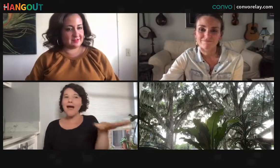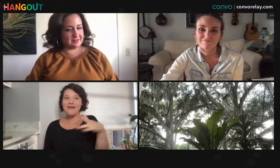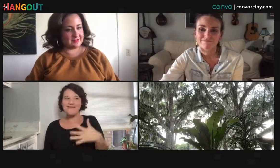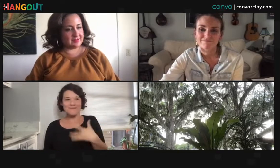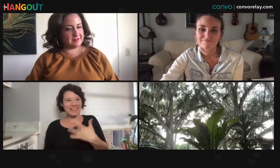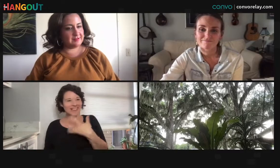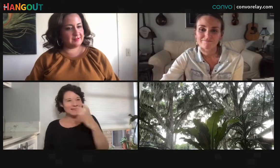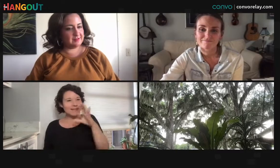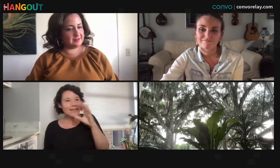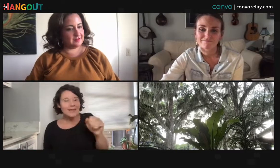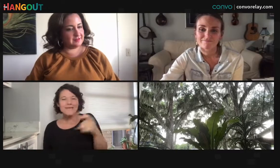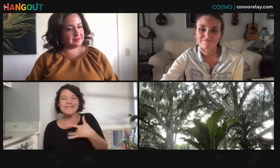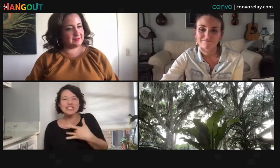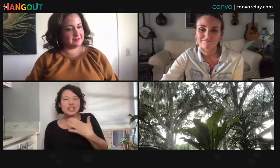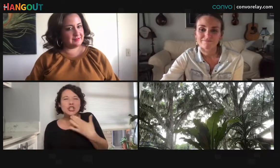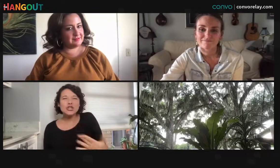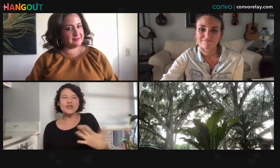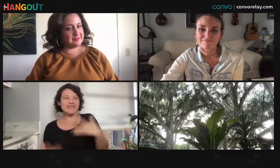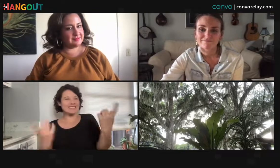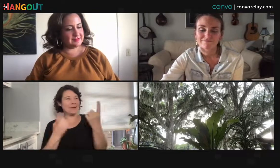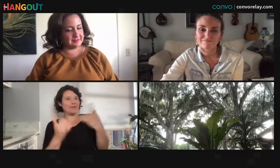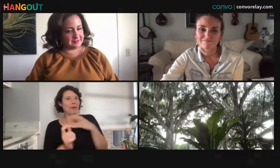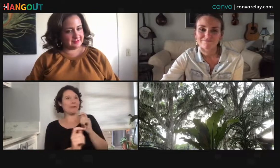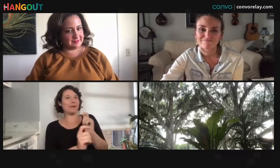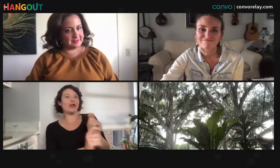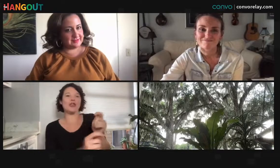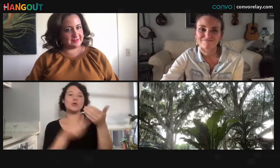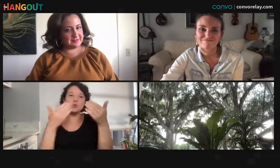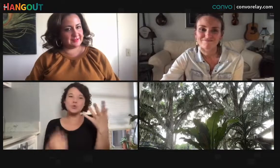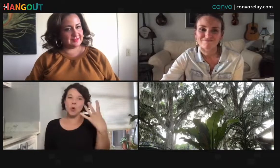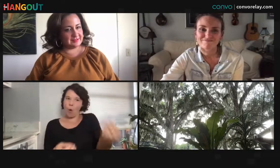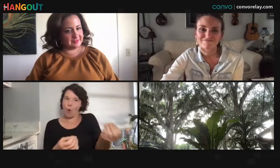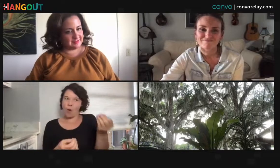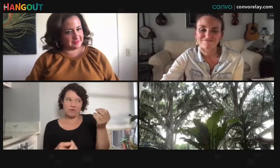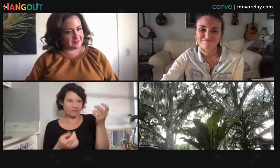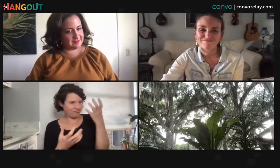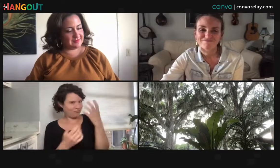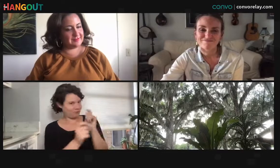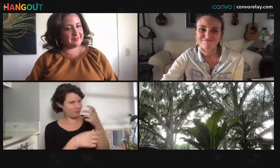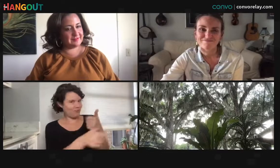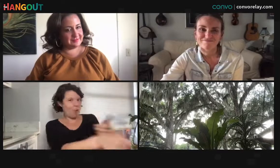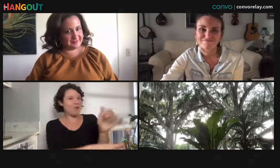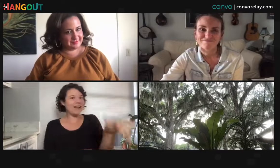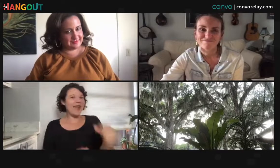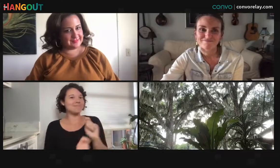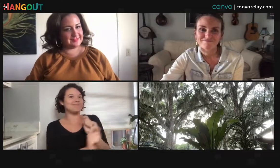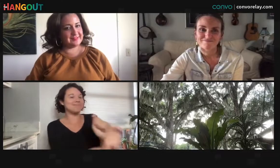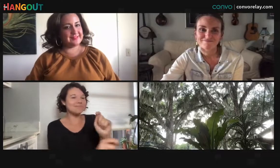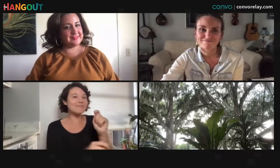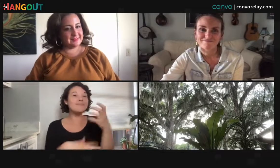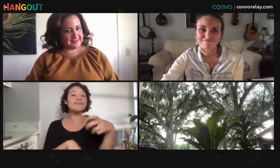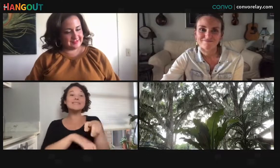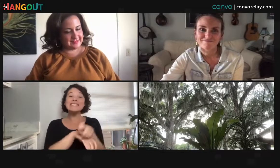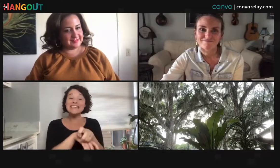and i feel the spot that i'm in and i feel how good it feels and i feel that if something is pulling me towards it